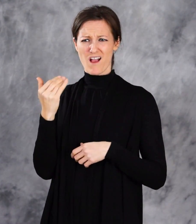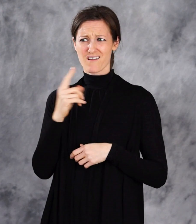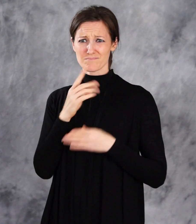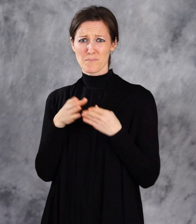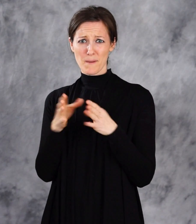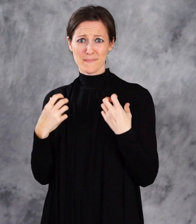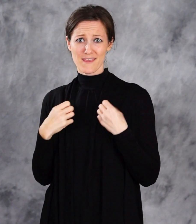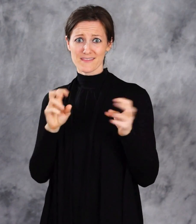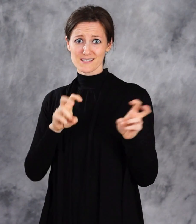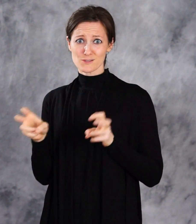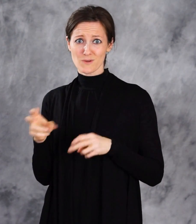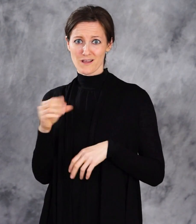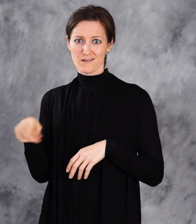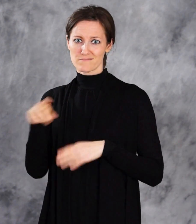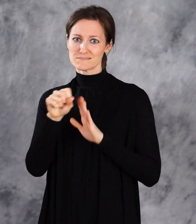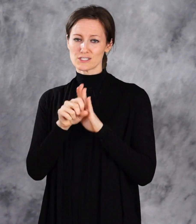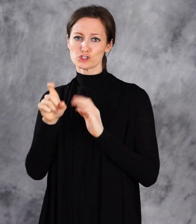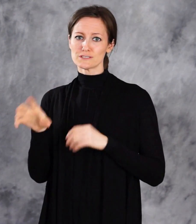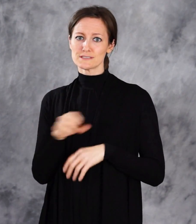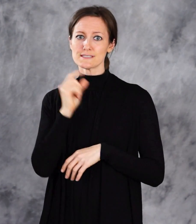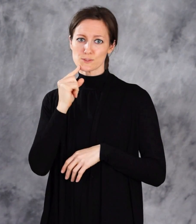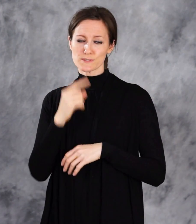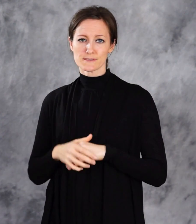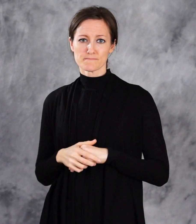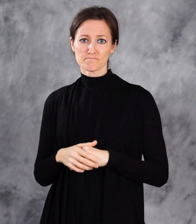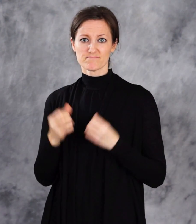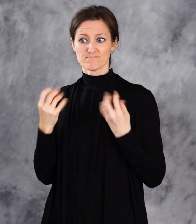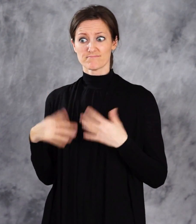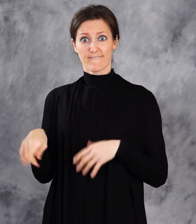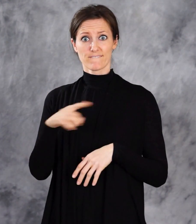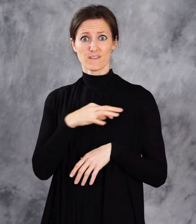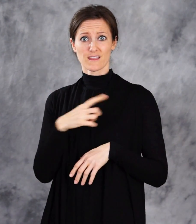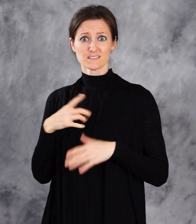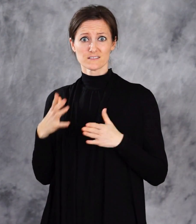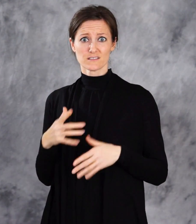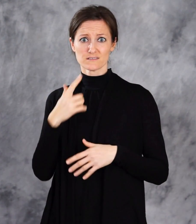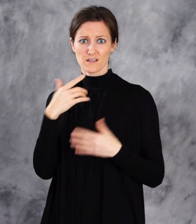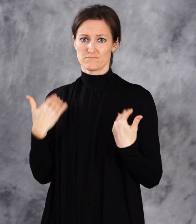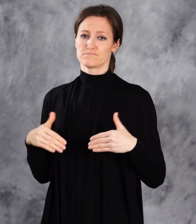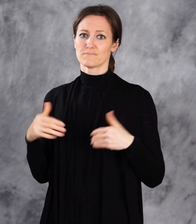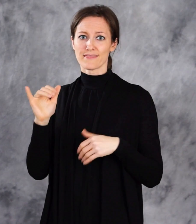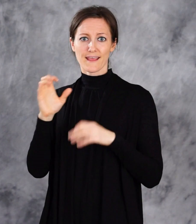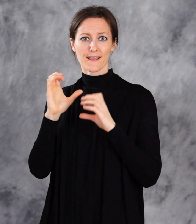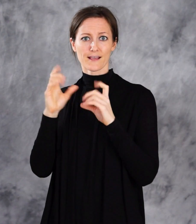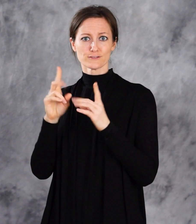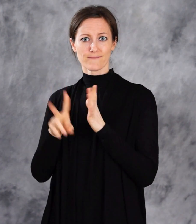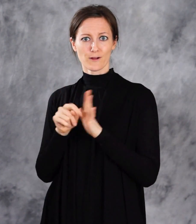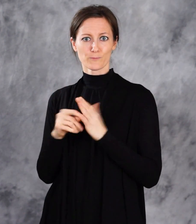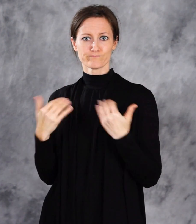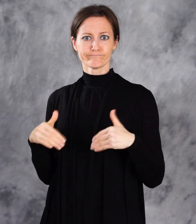and why it is a public health issue that should be taken seriously by the state. Several legislators said that the video was educational